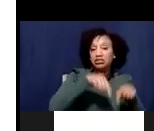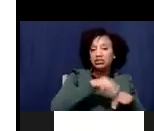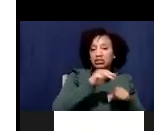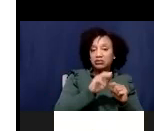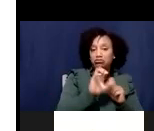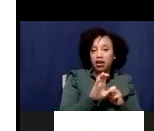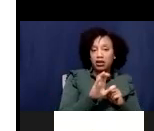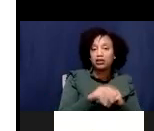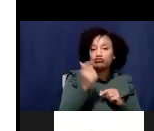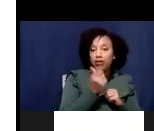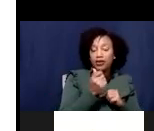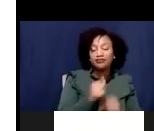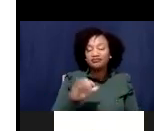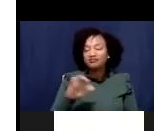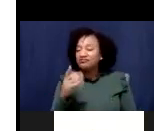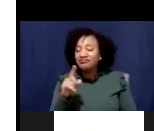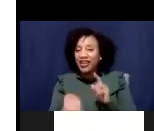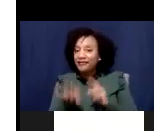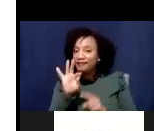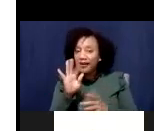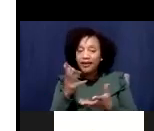and staff can help reset your password.